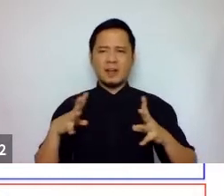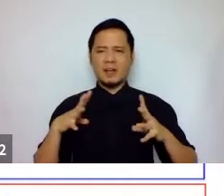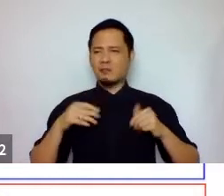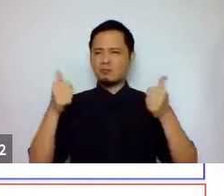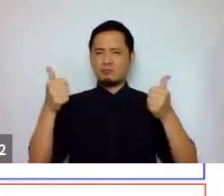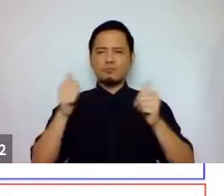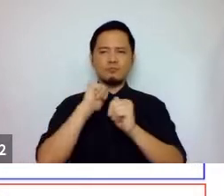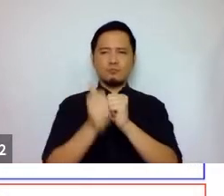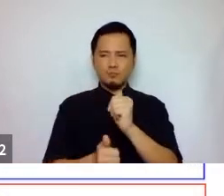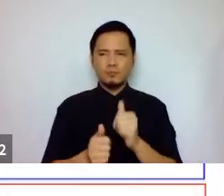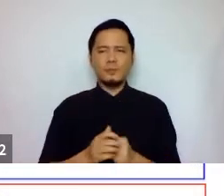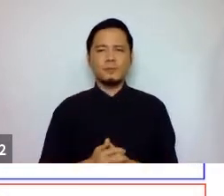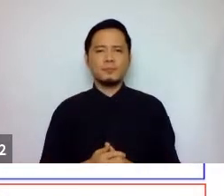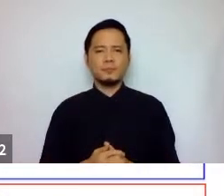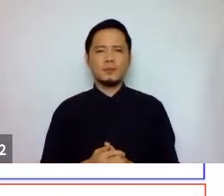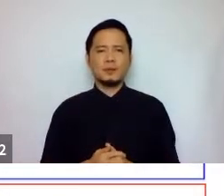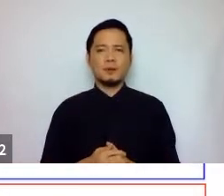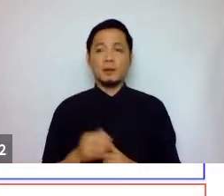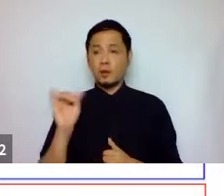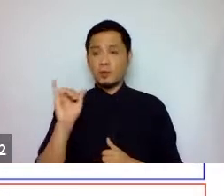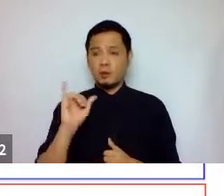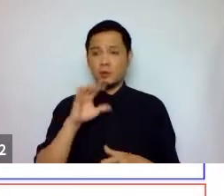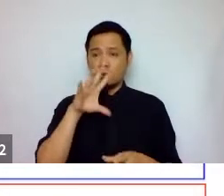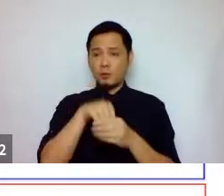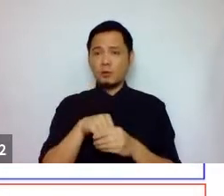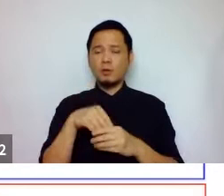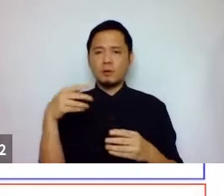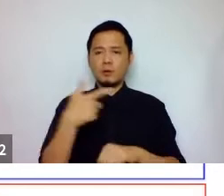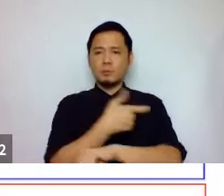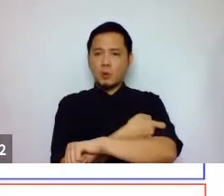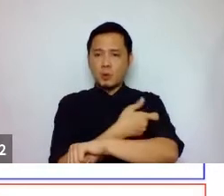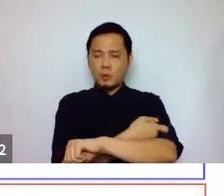This is what goes with the vaccine and the other components of the vaccines.